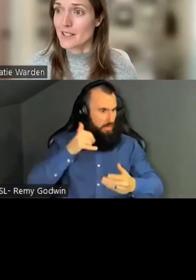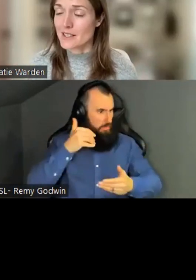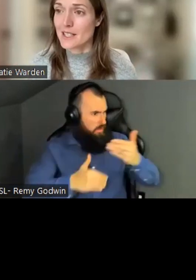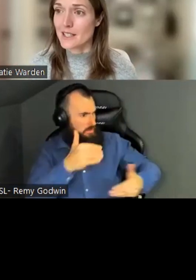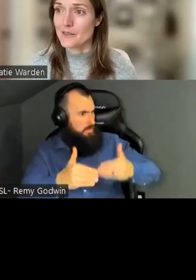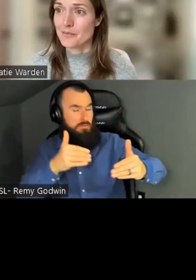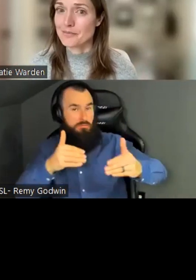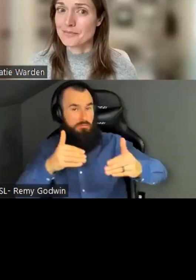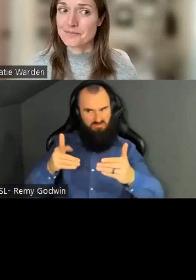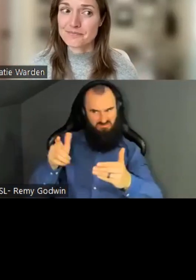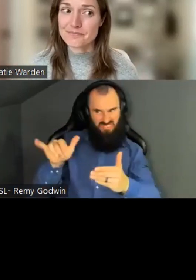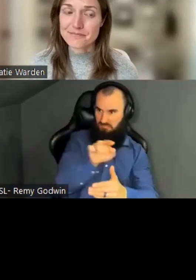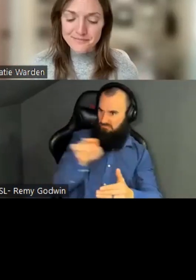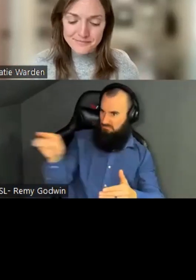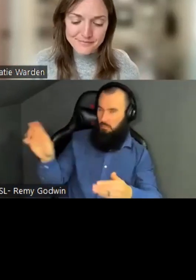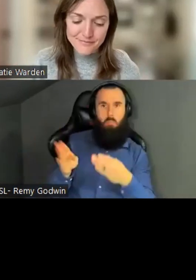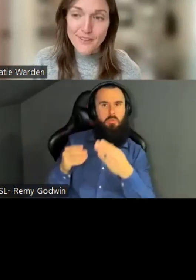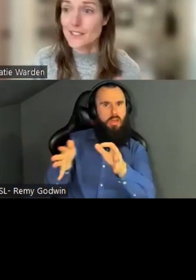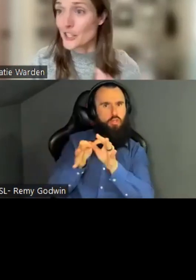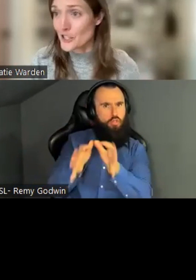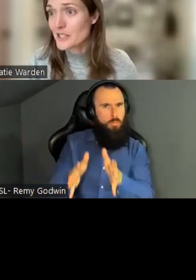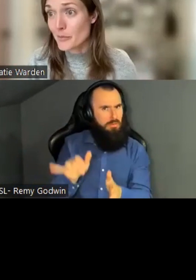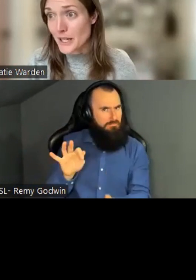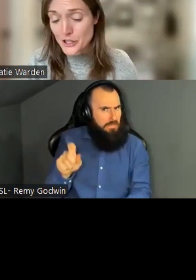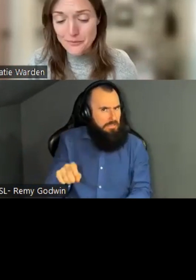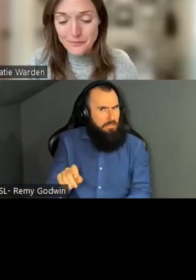if that's needed, not just the patient.